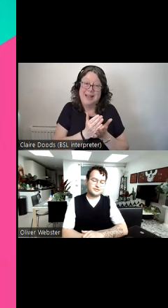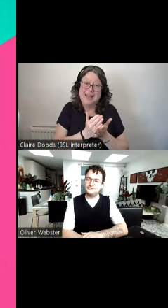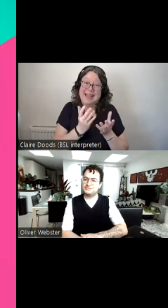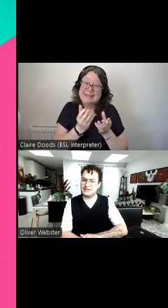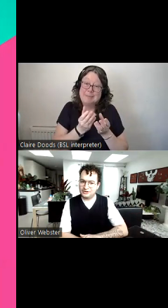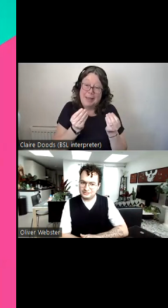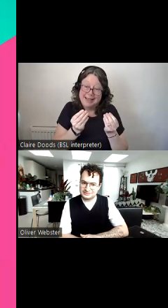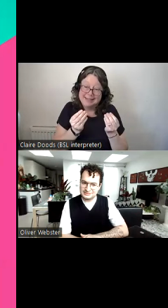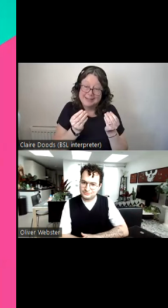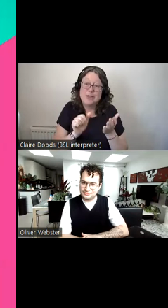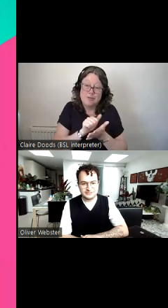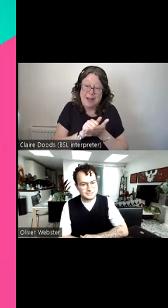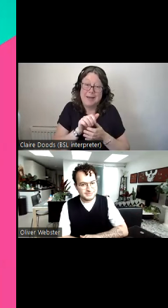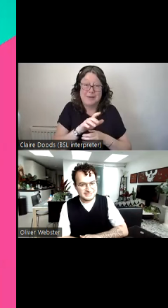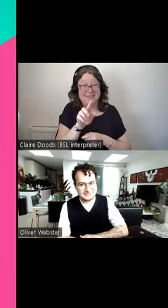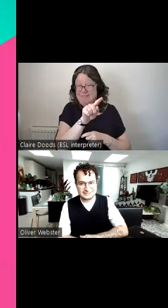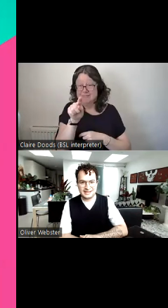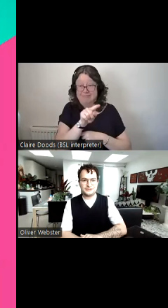You can use the same words with different spaces to say